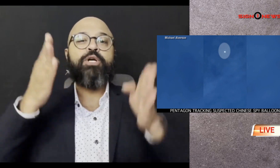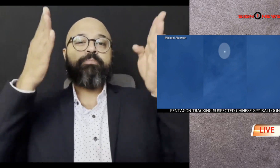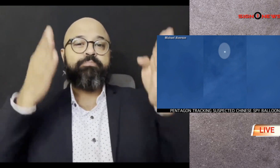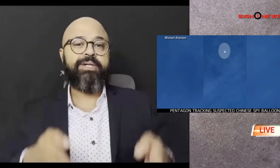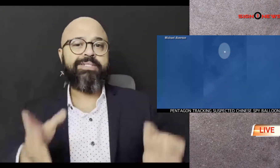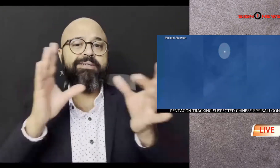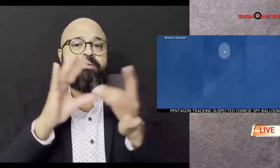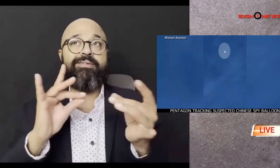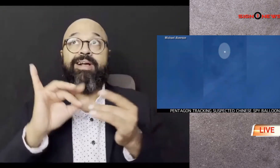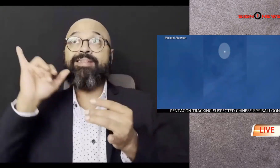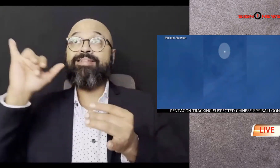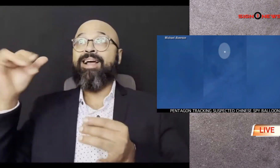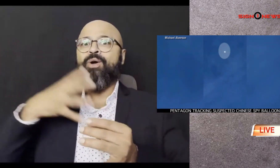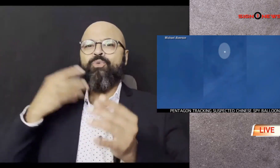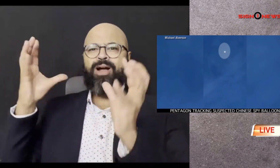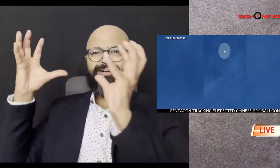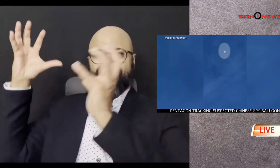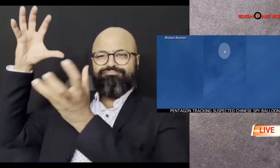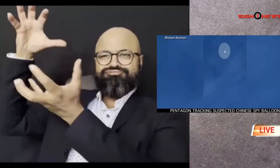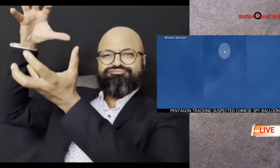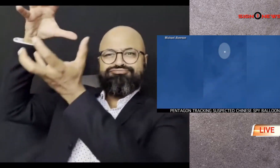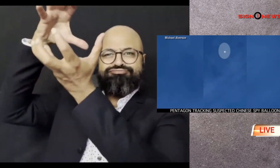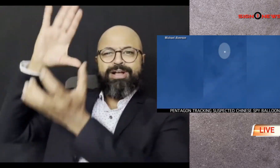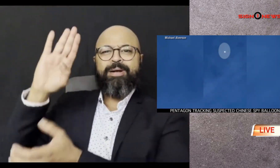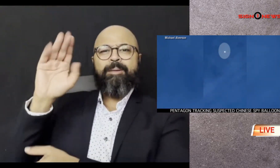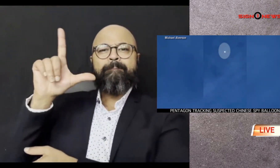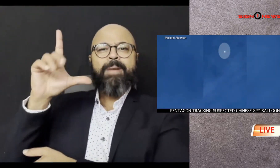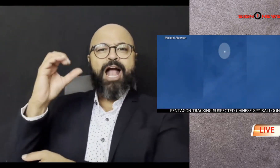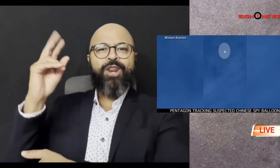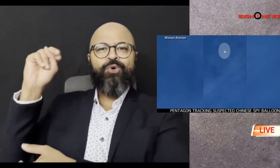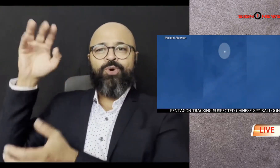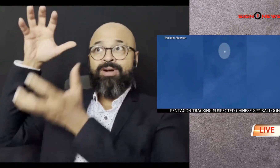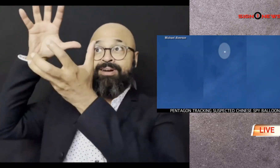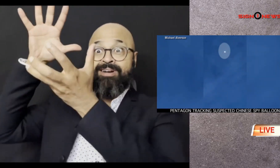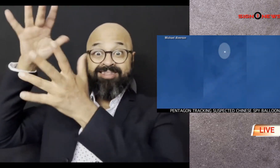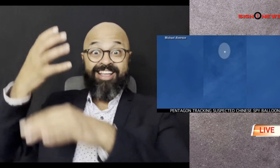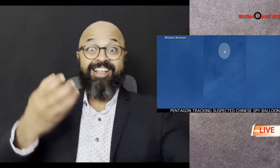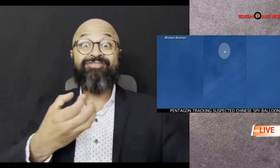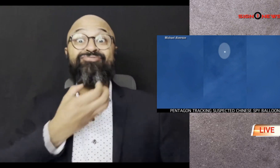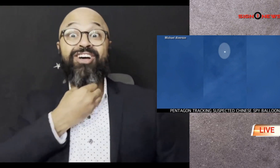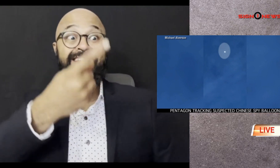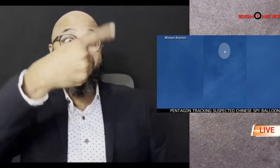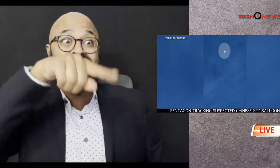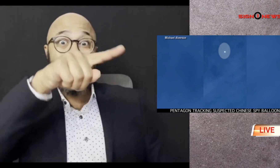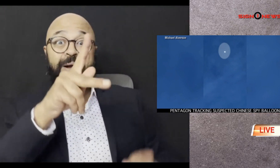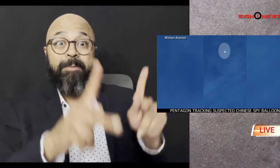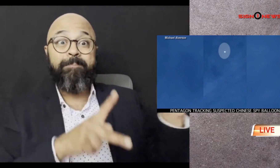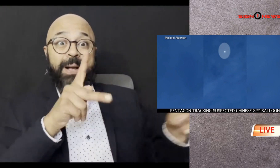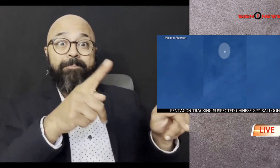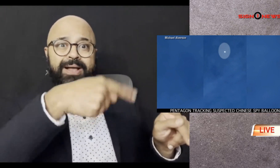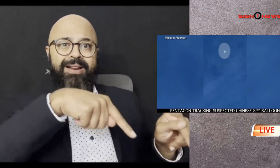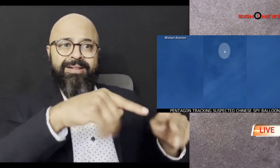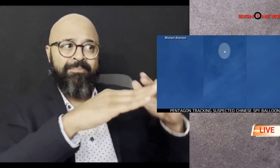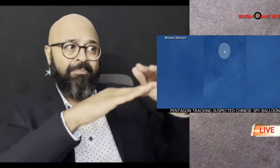A pentagon spokesperson says a balloon posed. No threat to Residents below or commercial